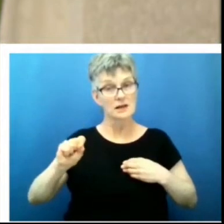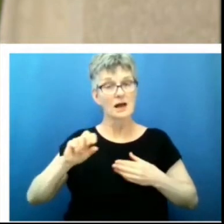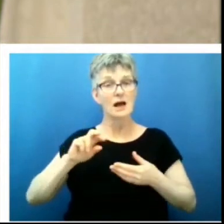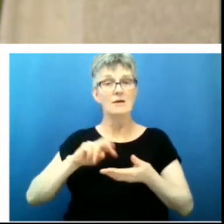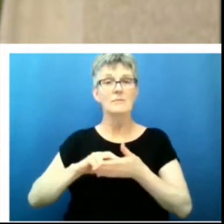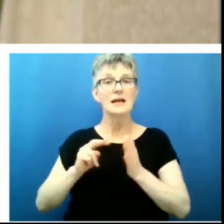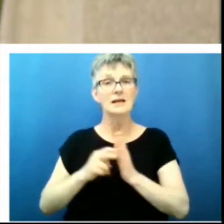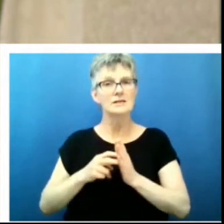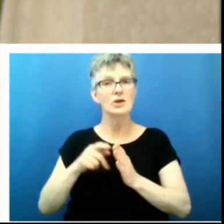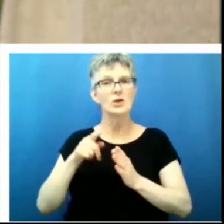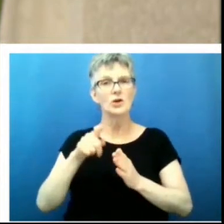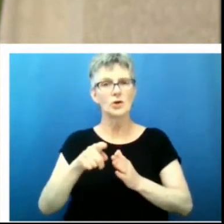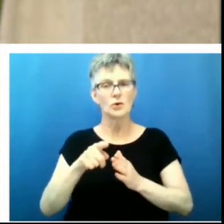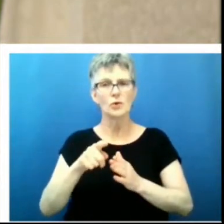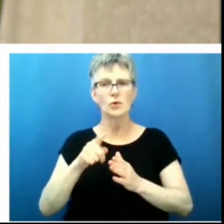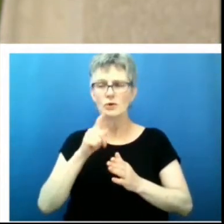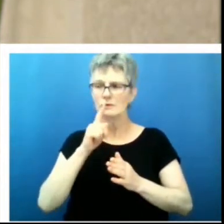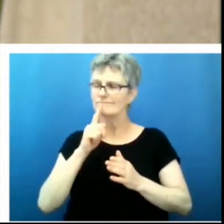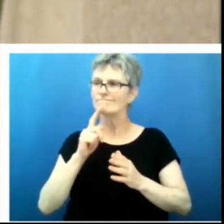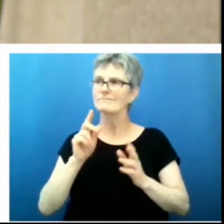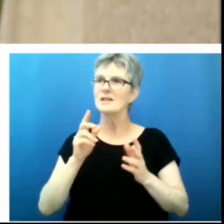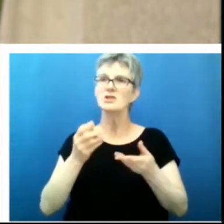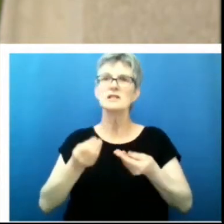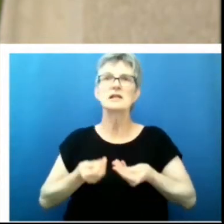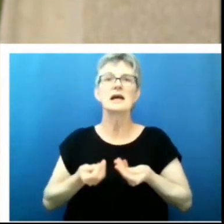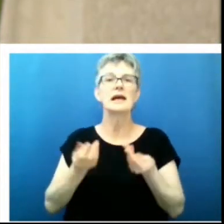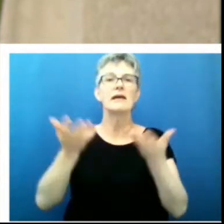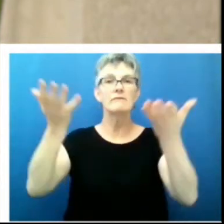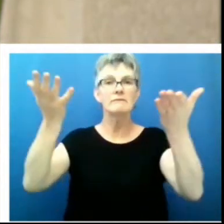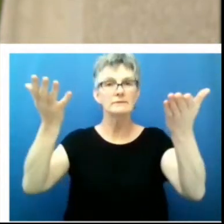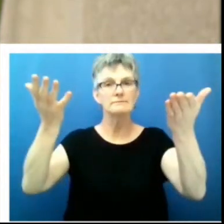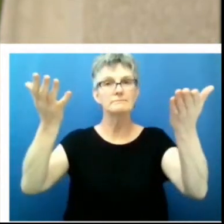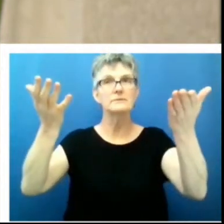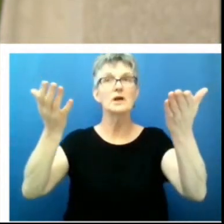life has always been uncertain and always will be.